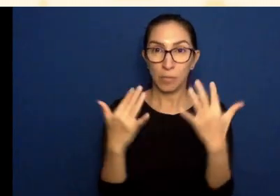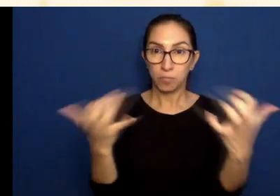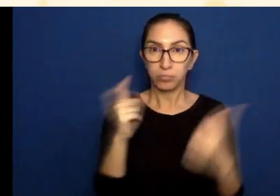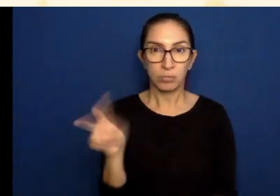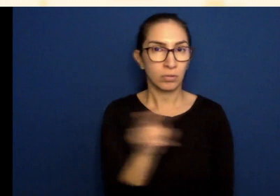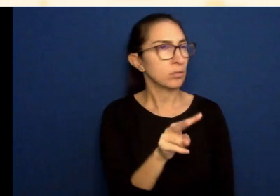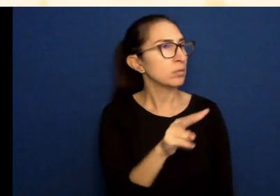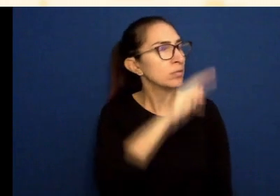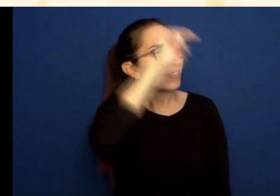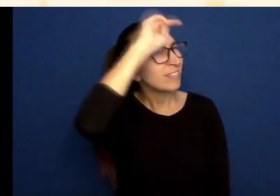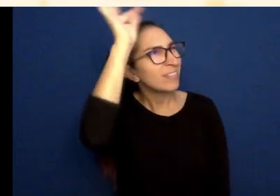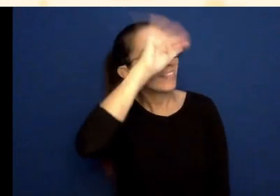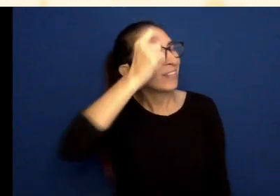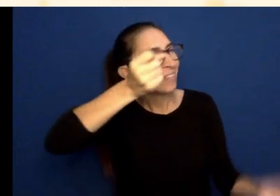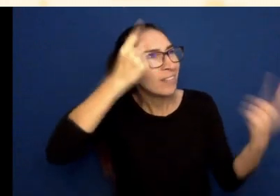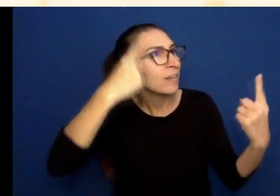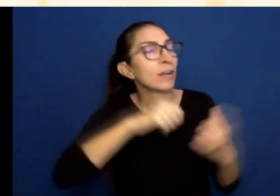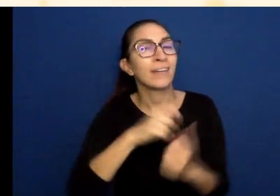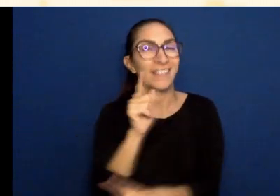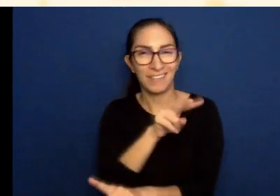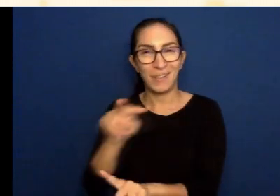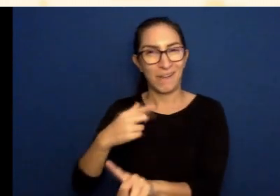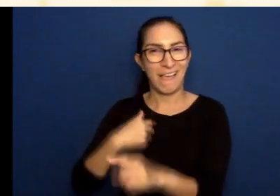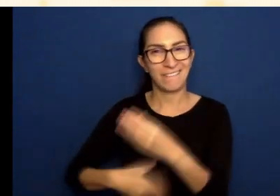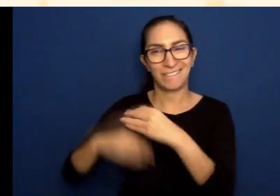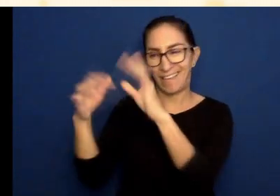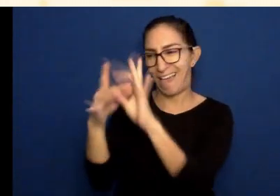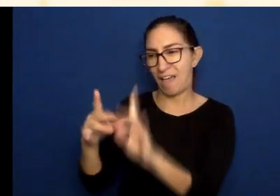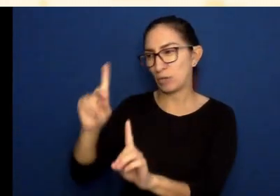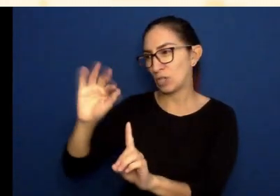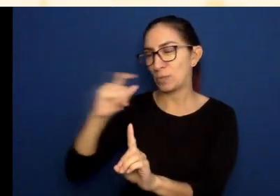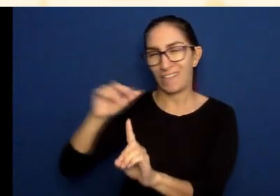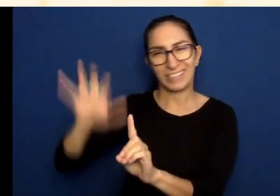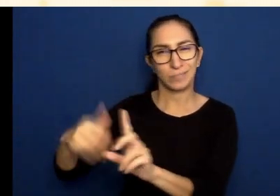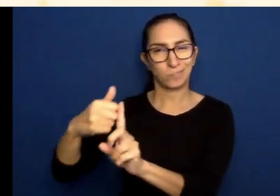Responsive windows. So testing on a desktop with a responsibly-sized window.